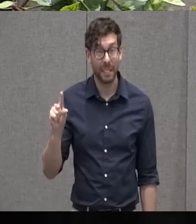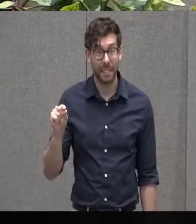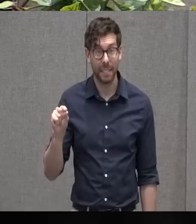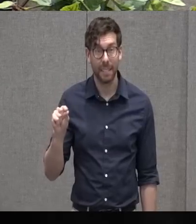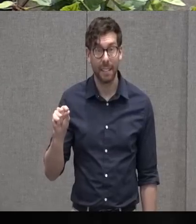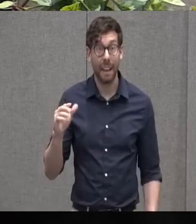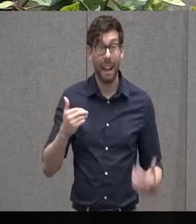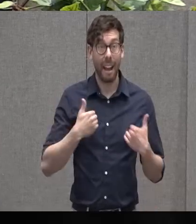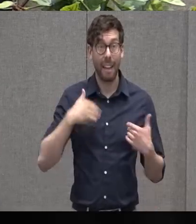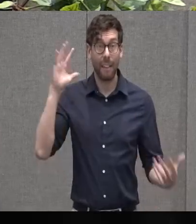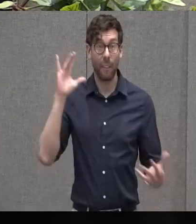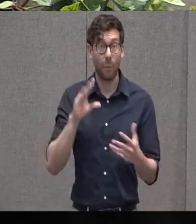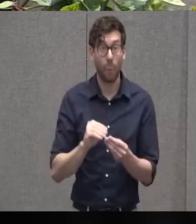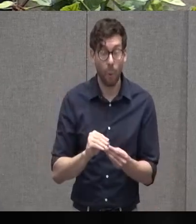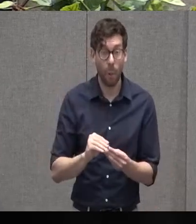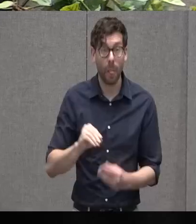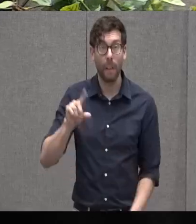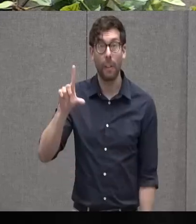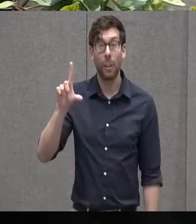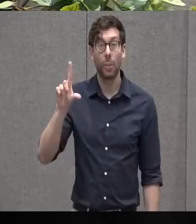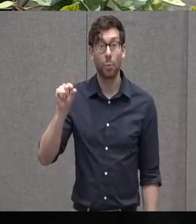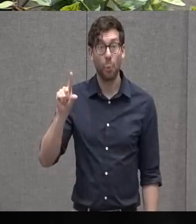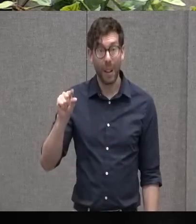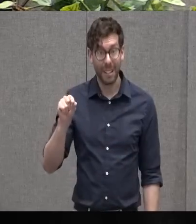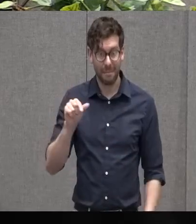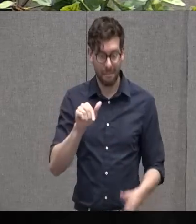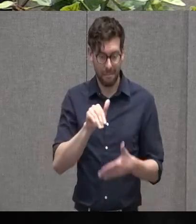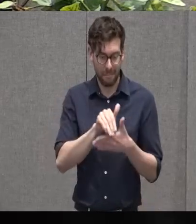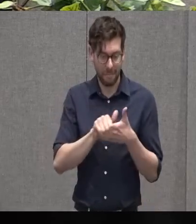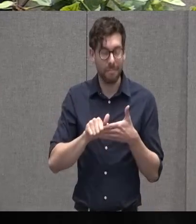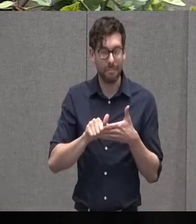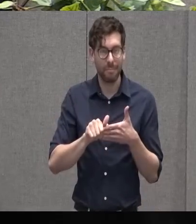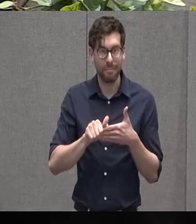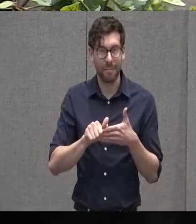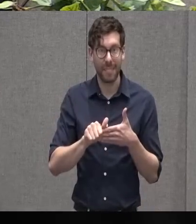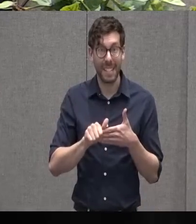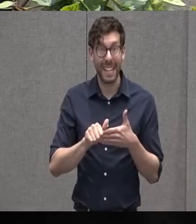I have 20, $1 bills, that means I have $20.